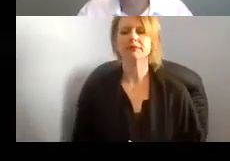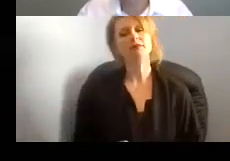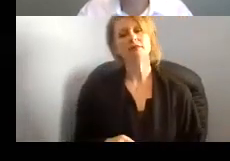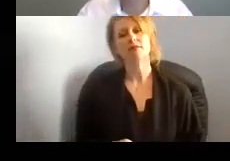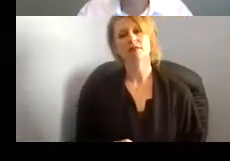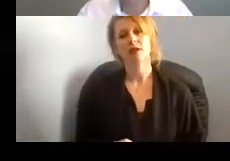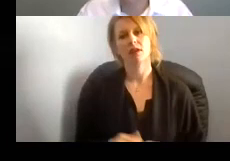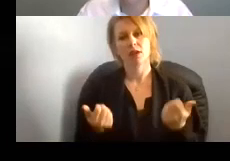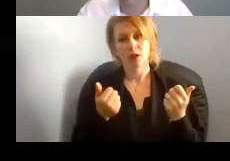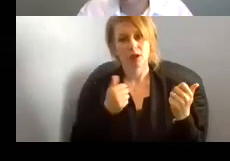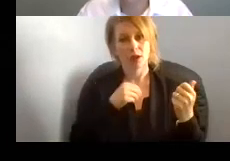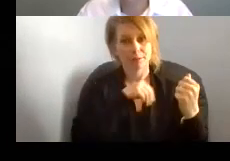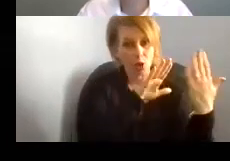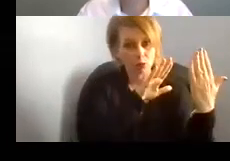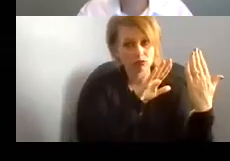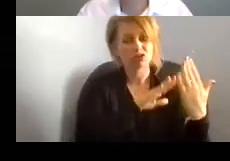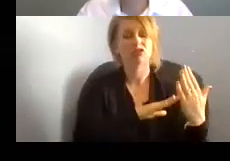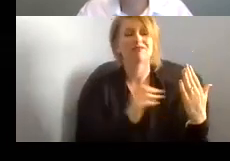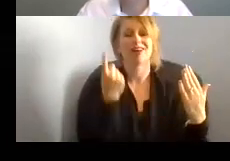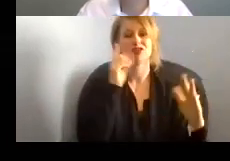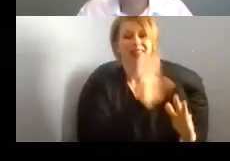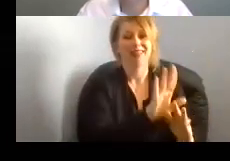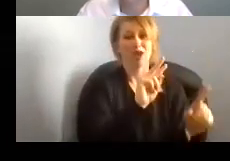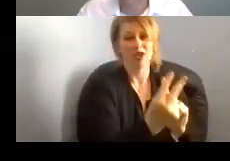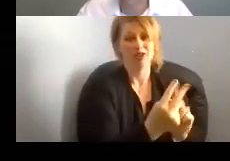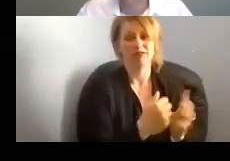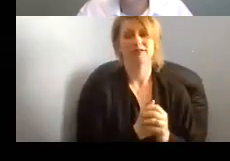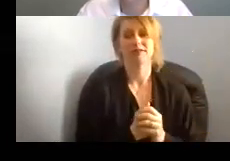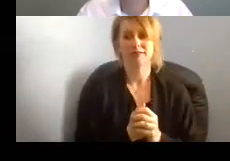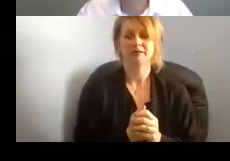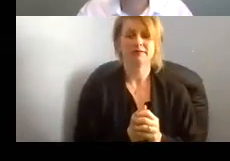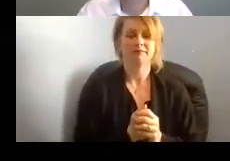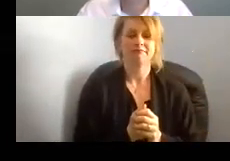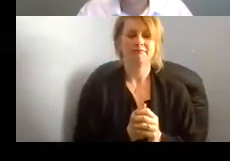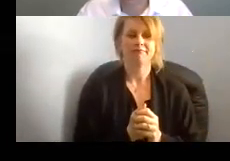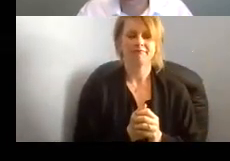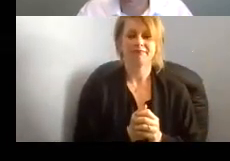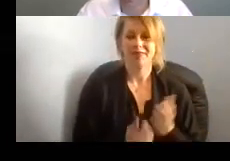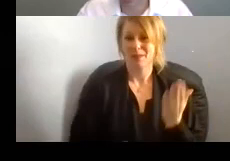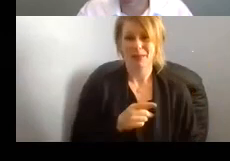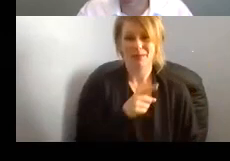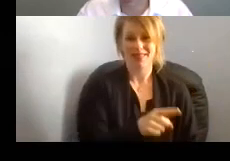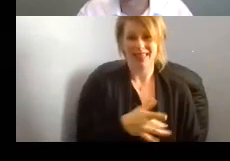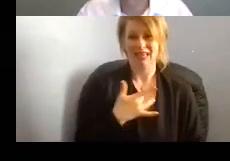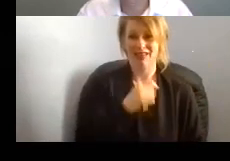understand their hesitancy may be a sign of discomfort because they may not know exactly what to do.